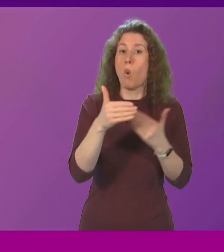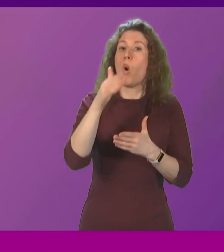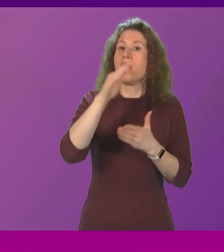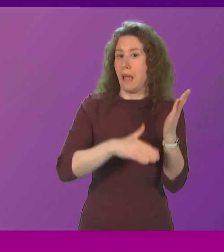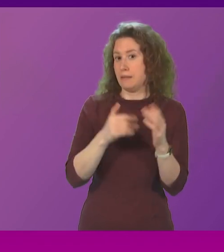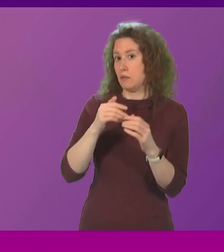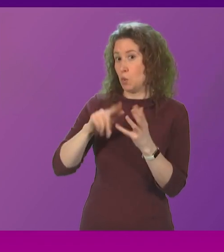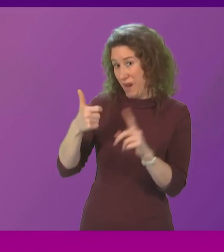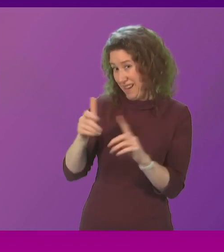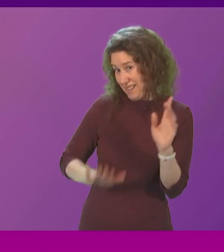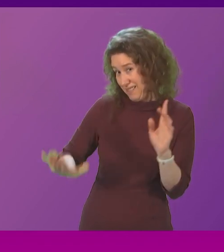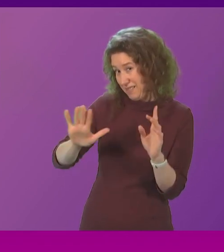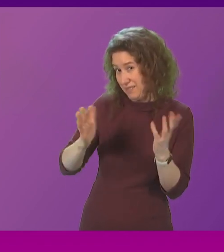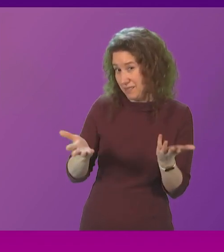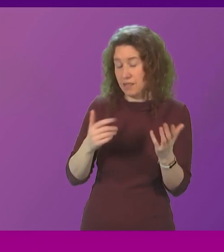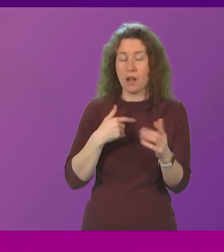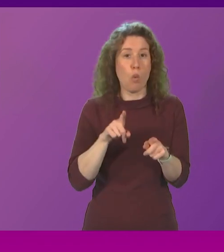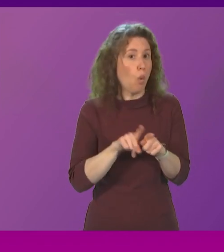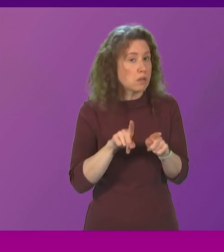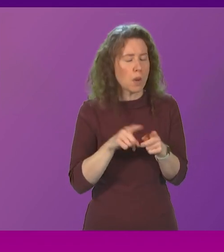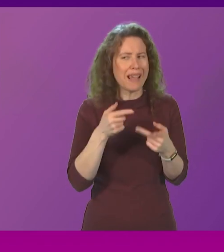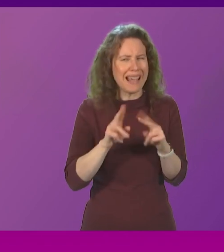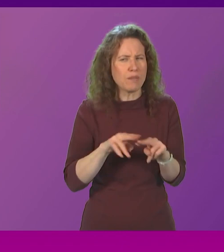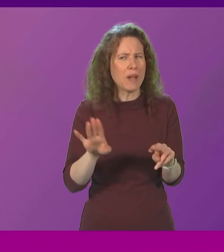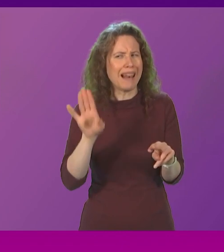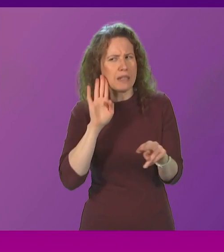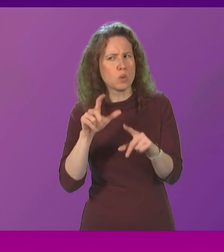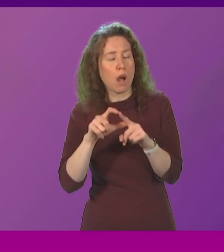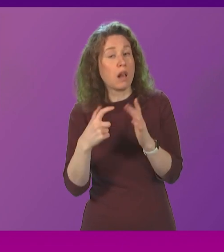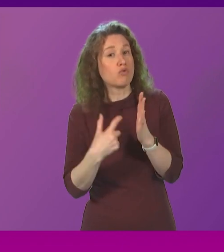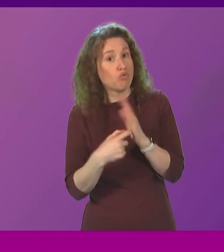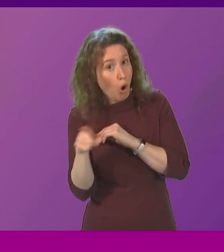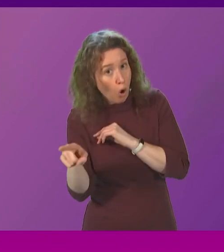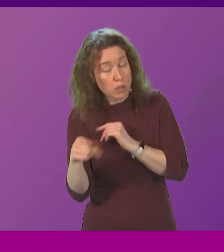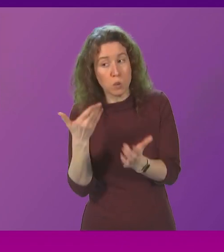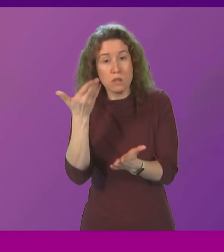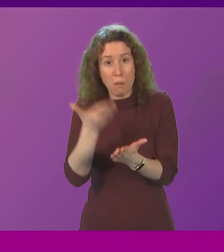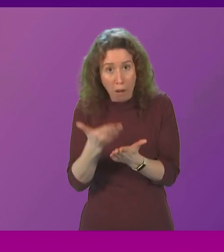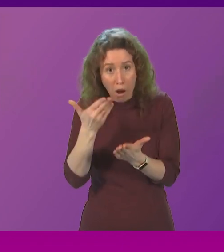I also make the point that, if we had listened to Douglas Ross, who demanded that we copy